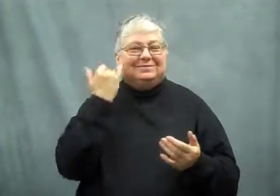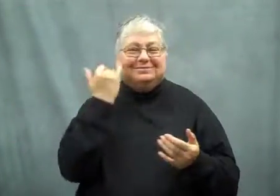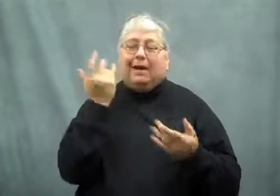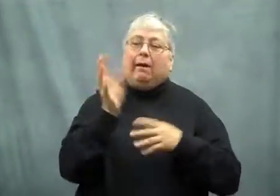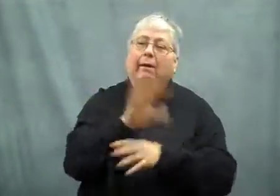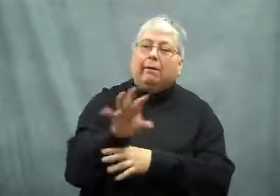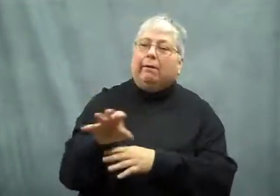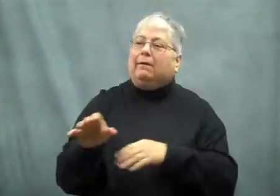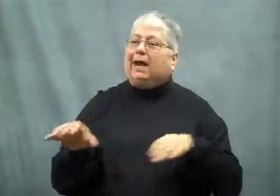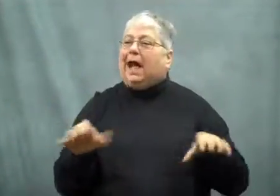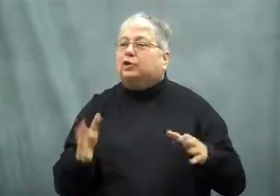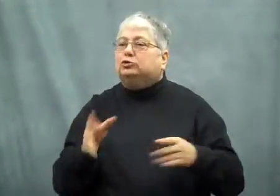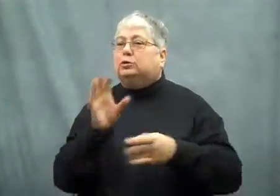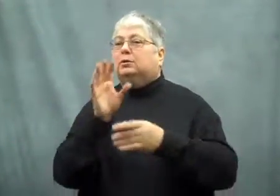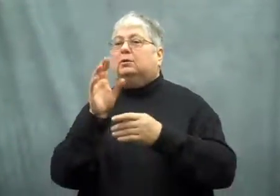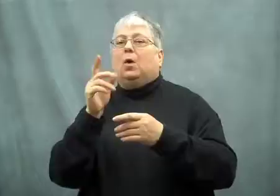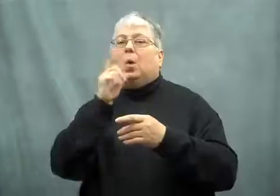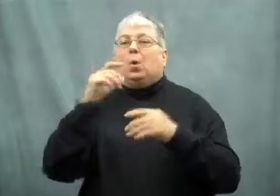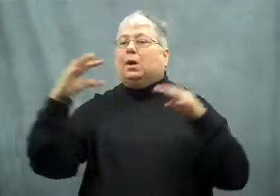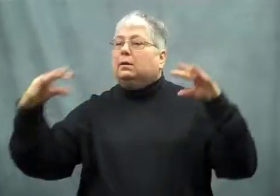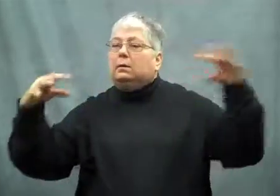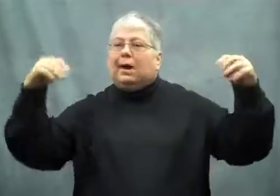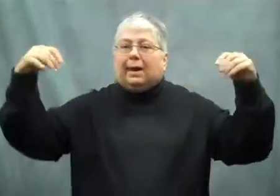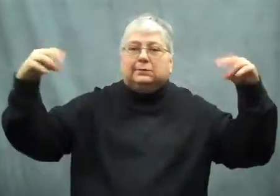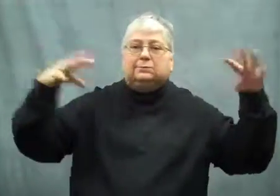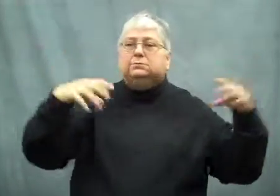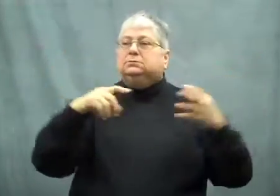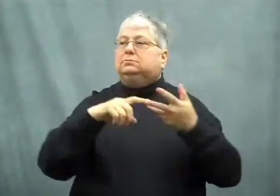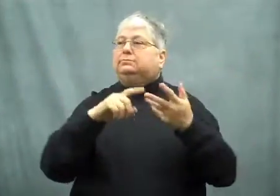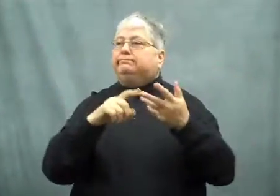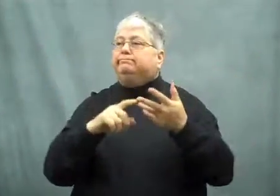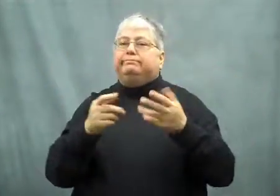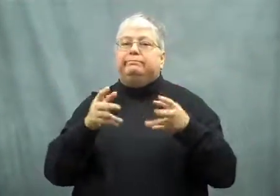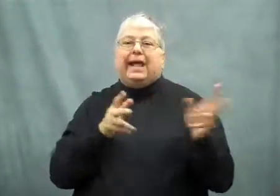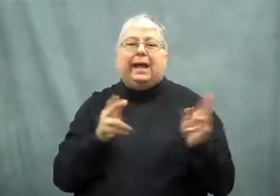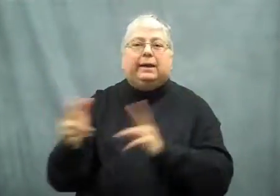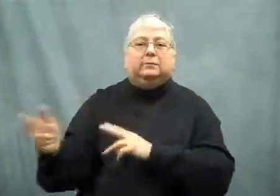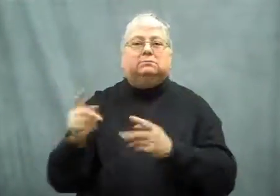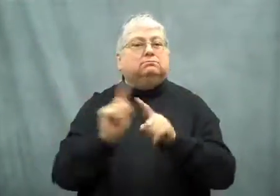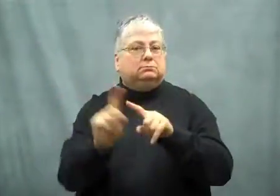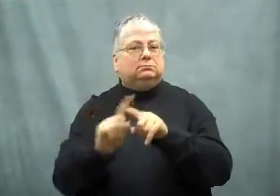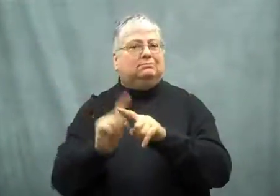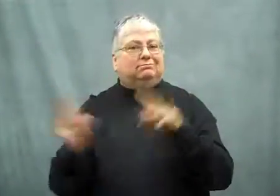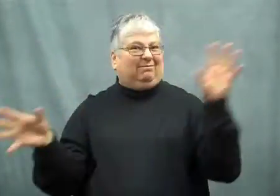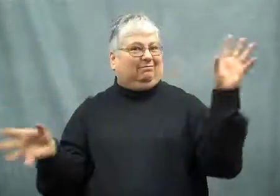This includes cameramen, actors, lighting specialists and editors.